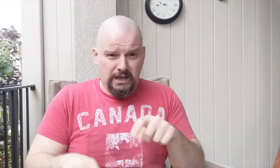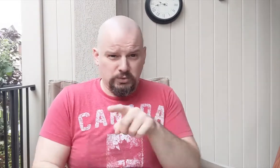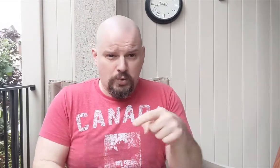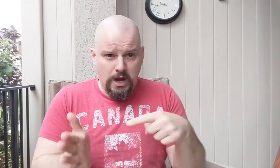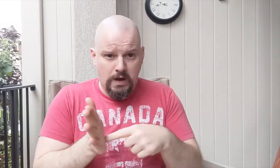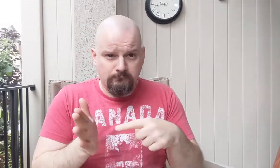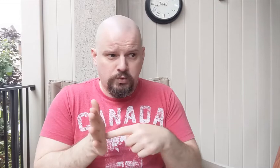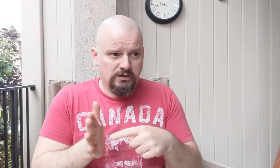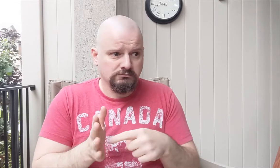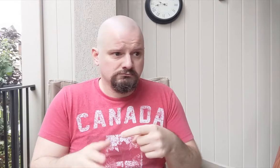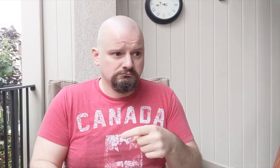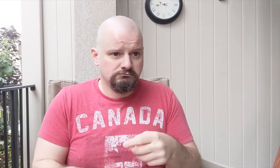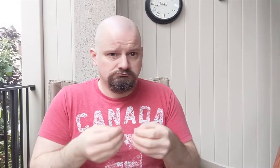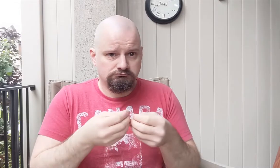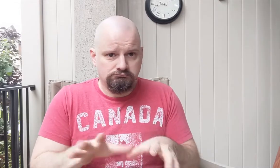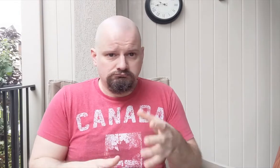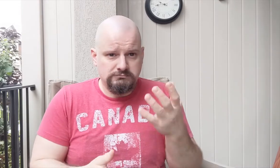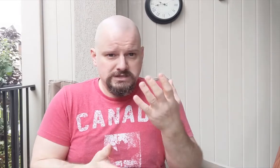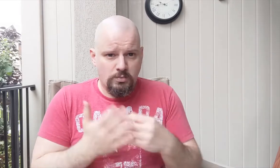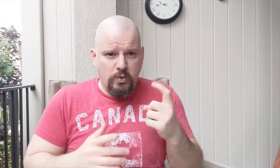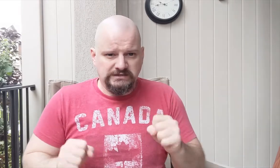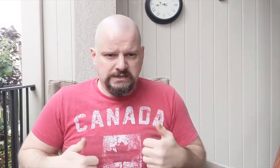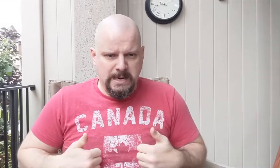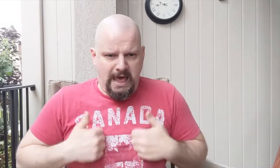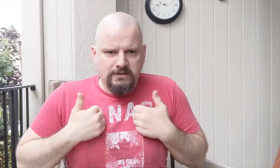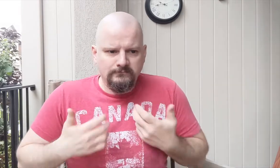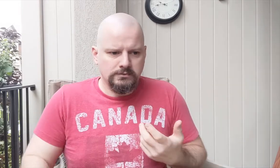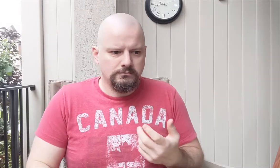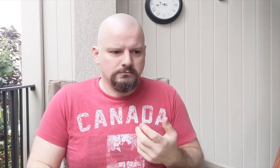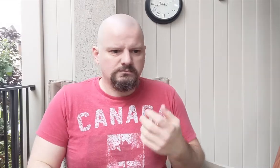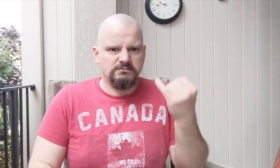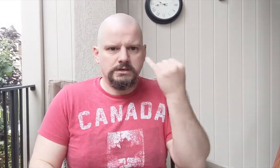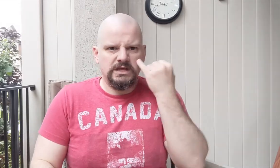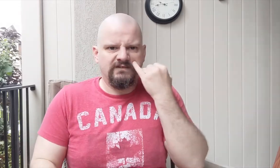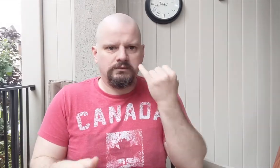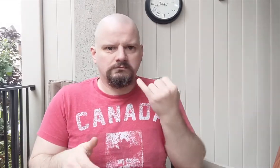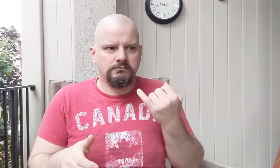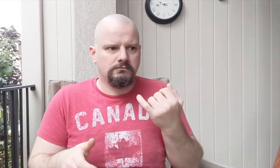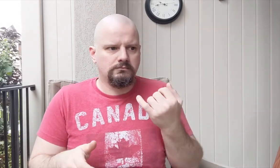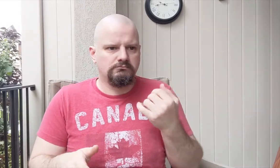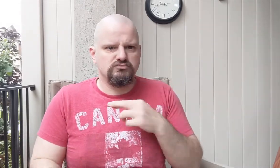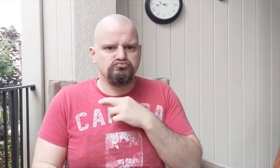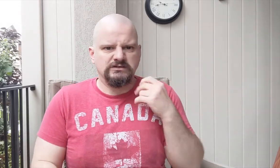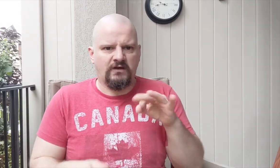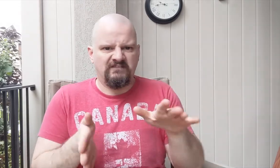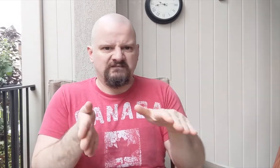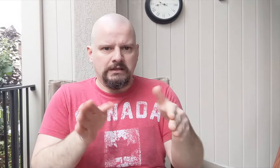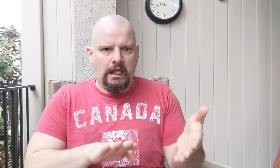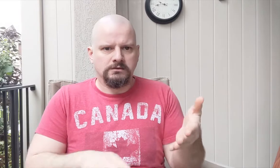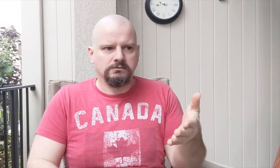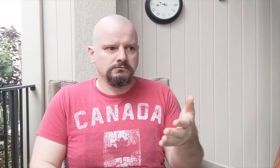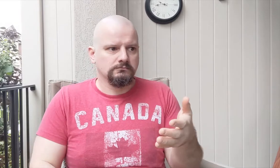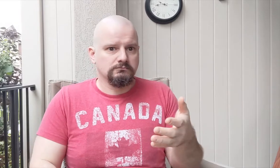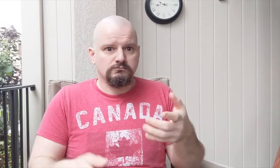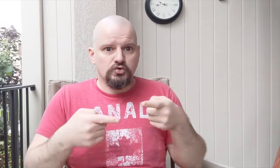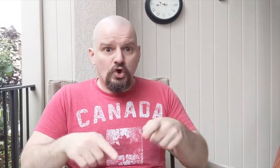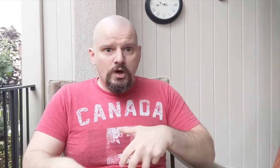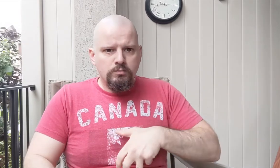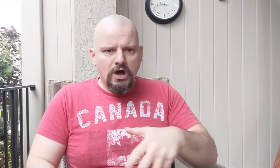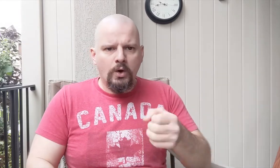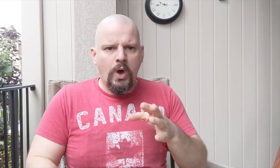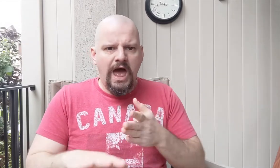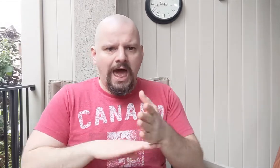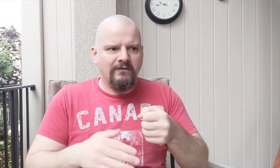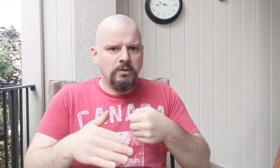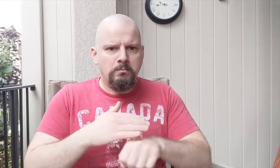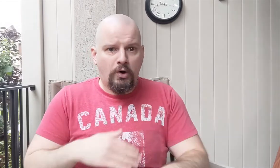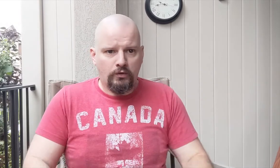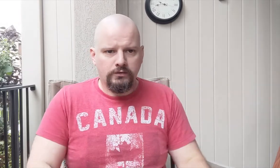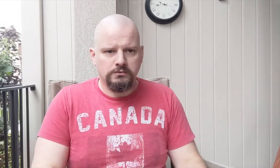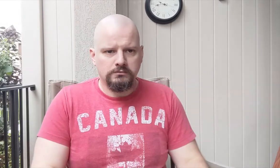Can you afford to lose someone's lives due to the risk of fatality during their pregnancy or after birth?